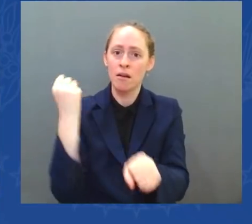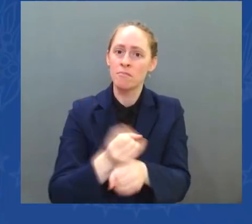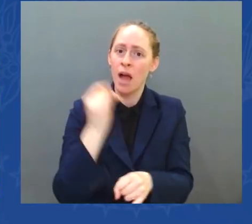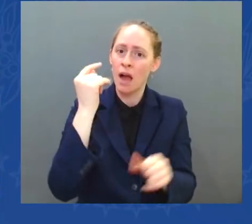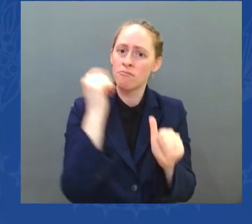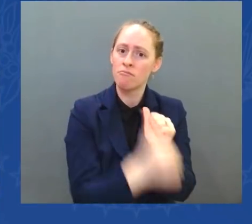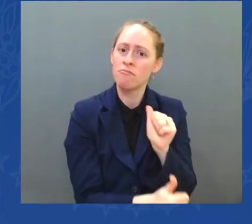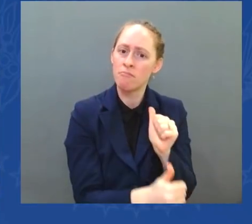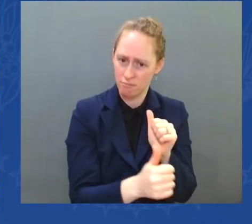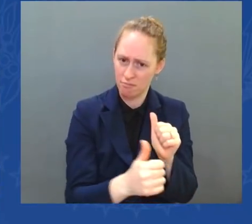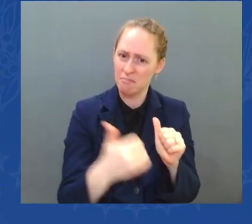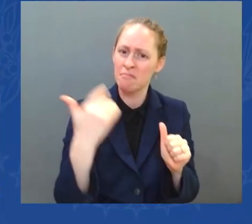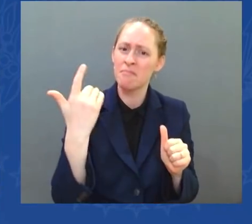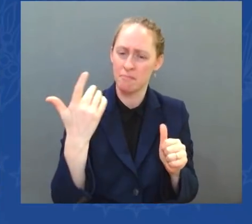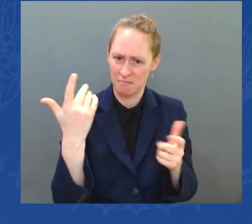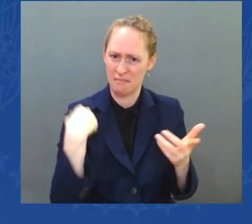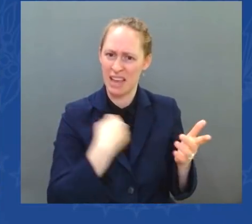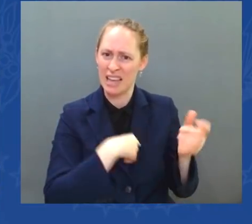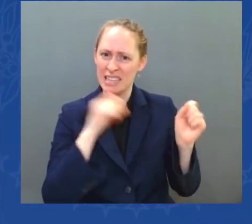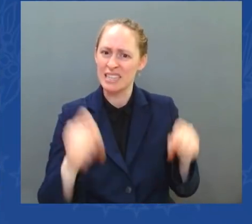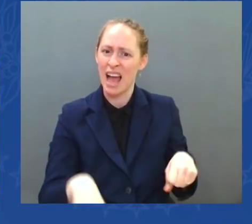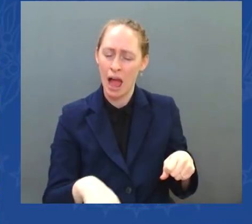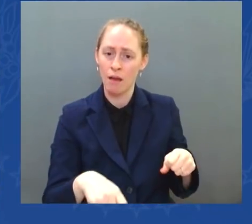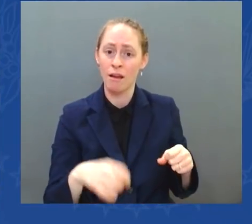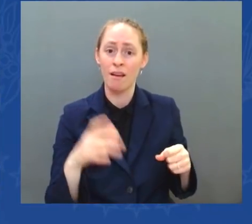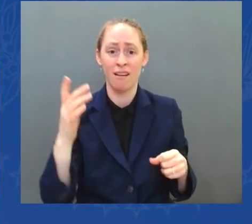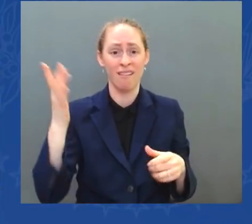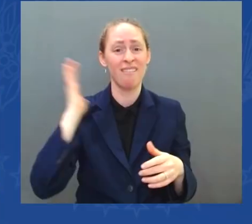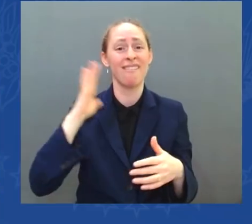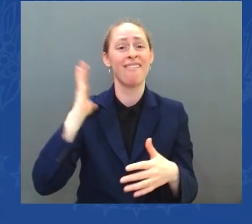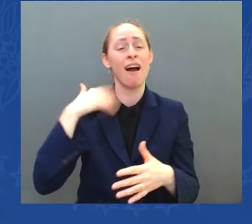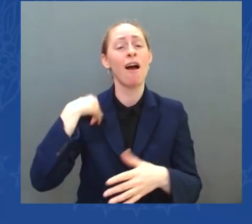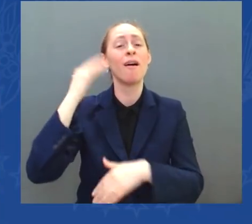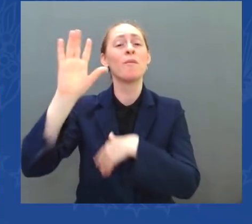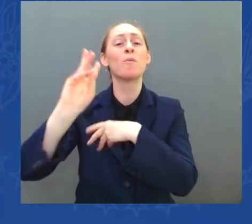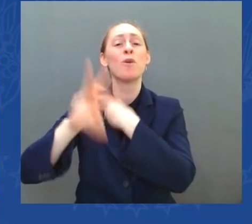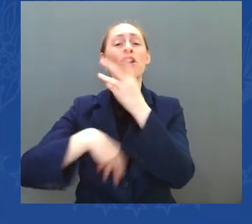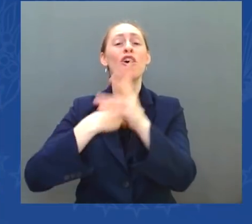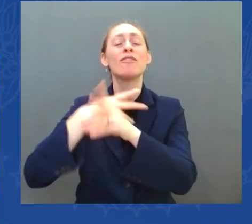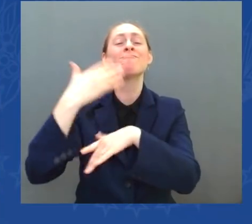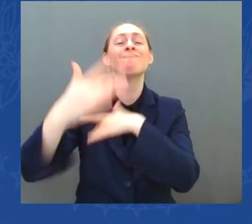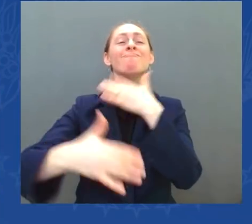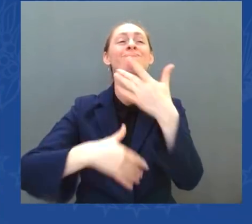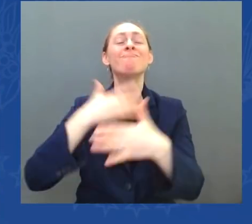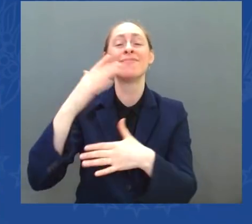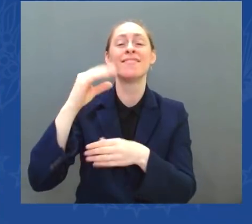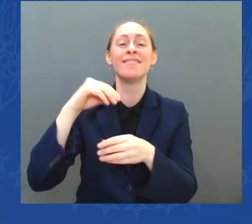bridges, roads, et cetera, ranked 13. Why do we develop so fast, so well?